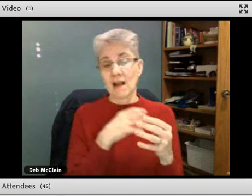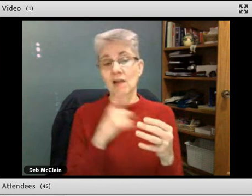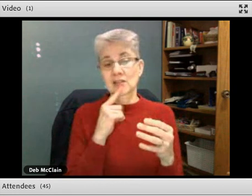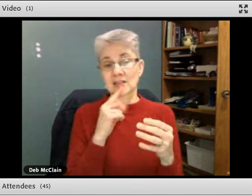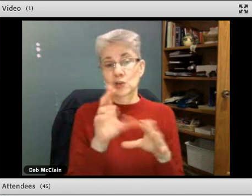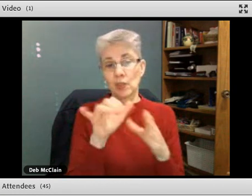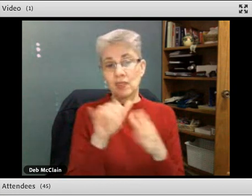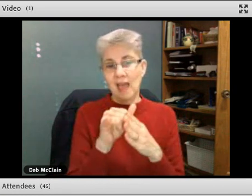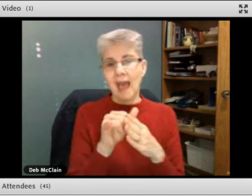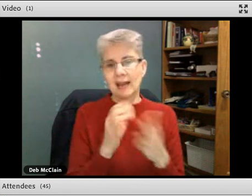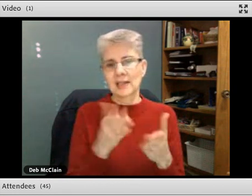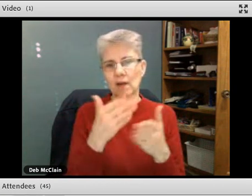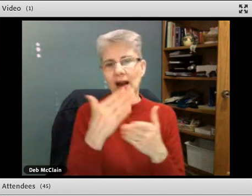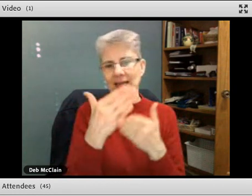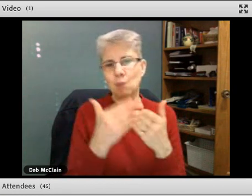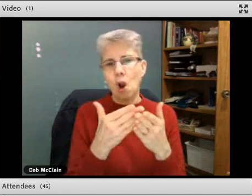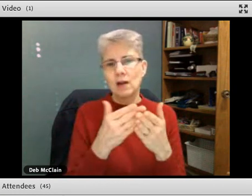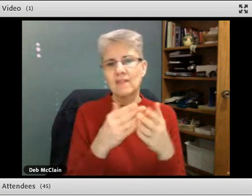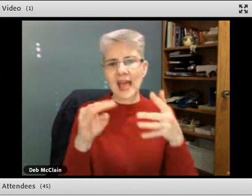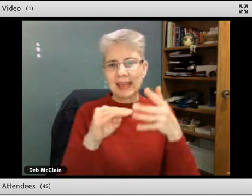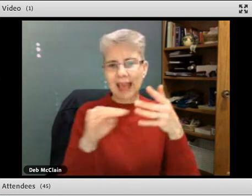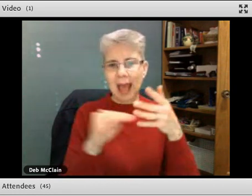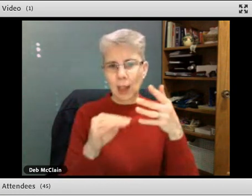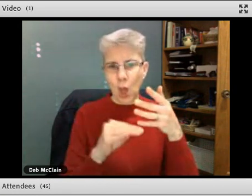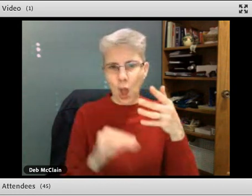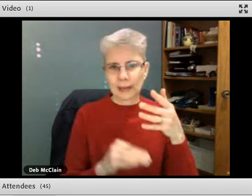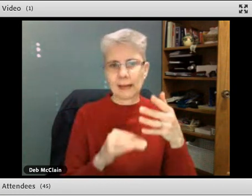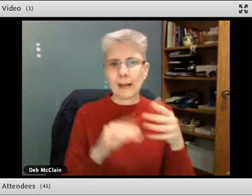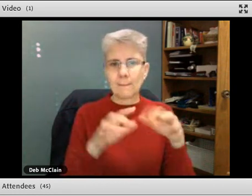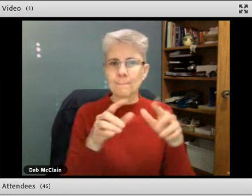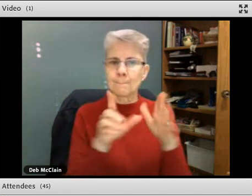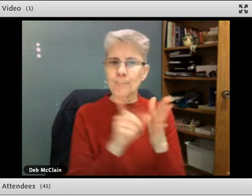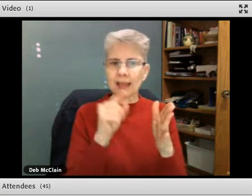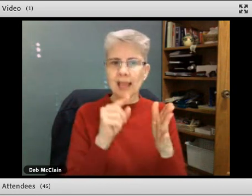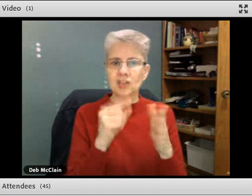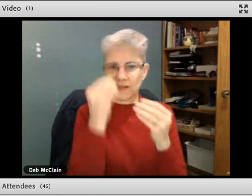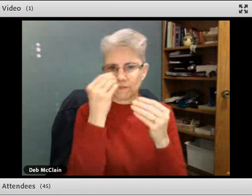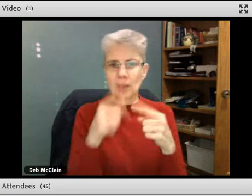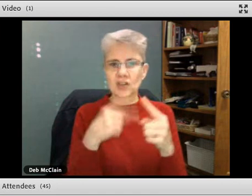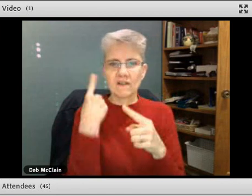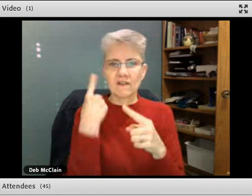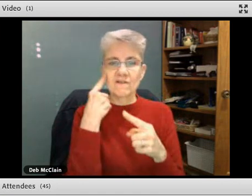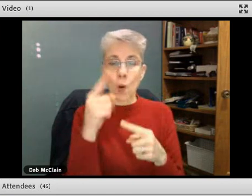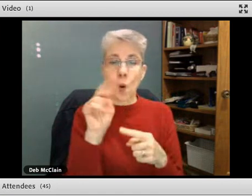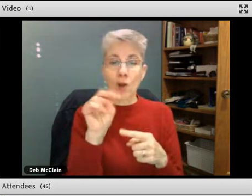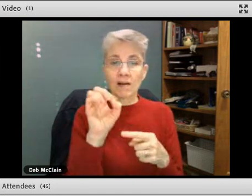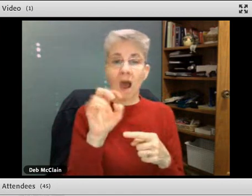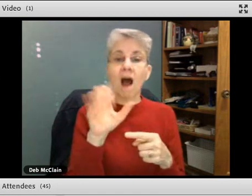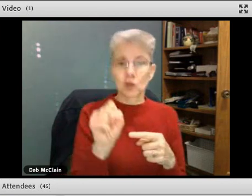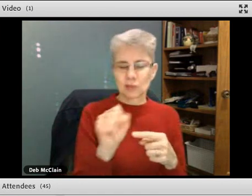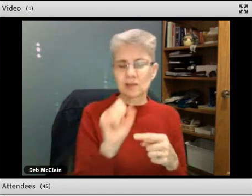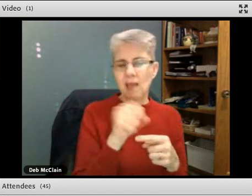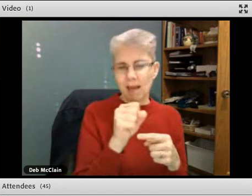and publication information for novels. So, yeah, for novels, the summary statement is usually more important